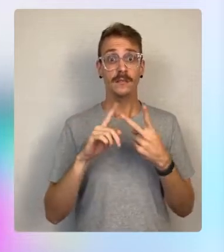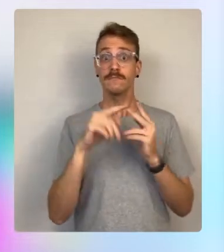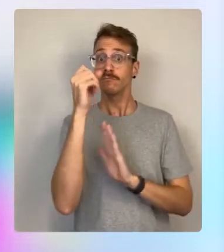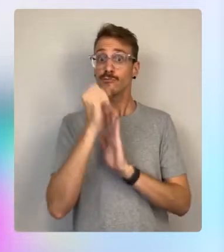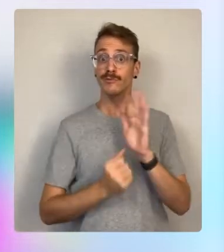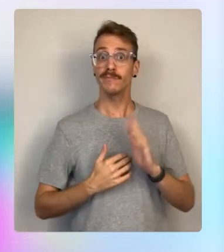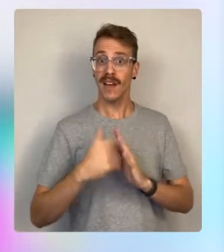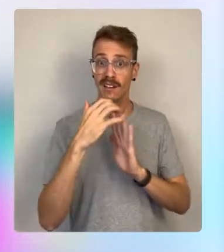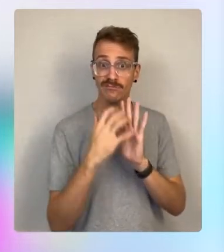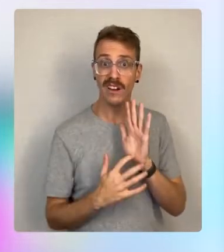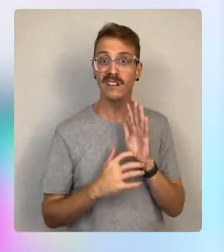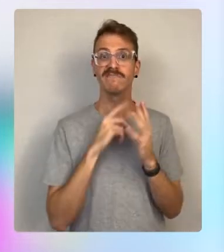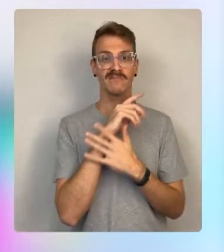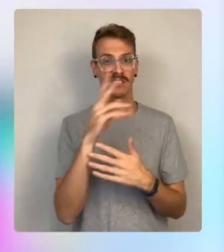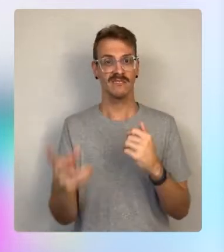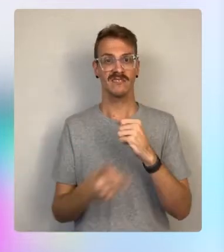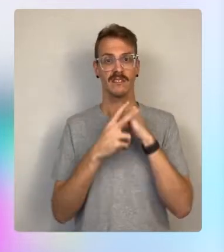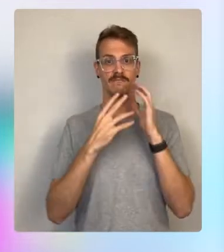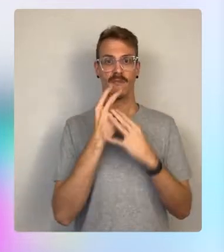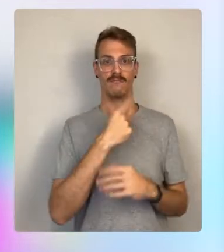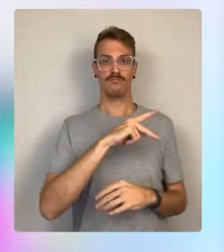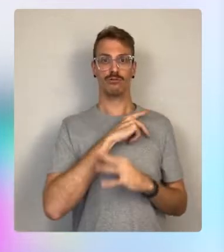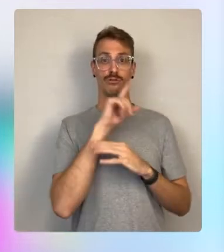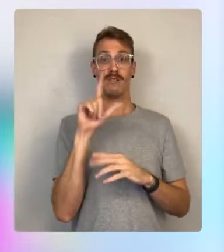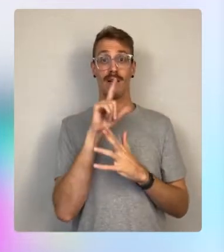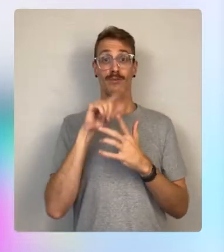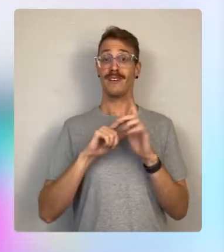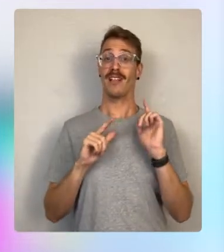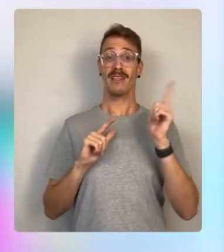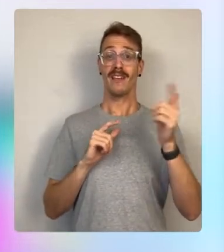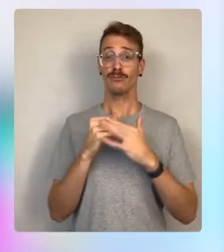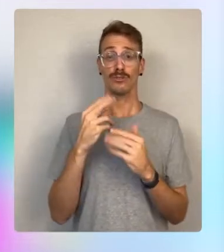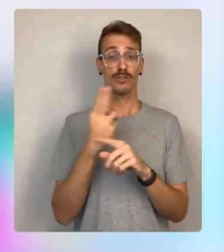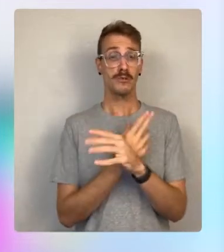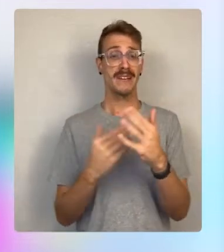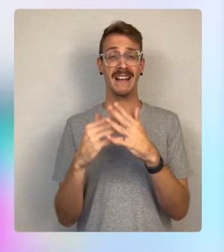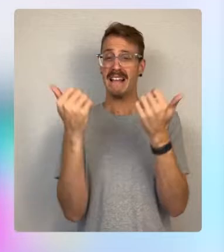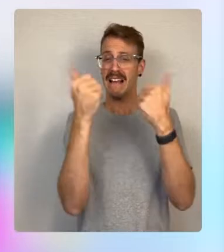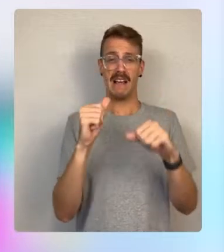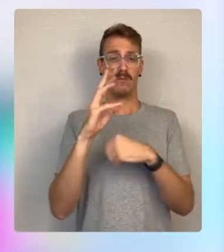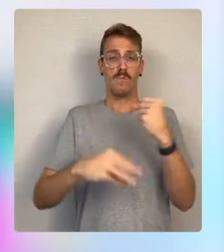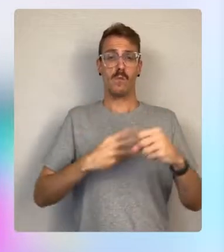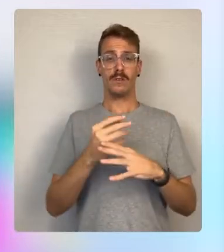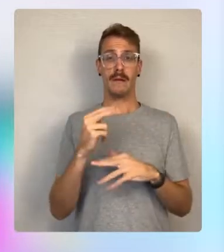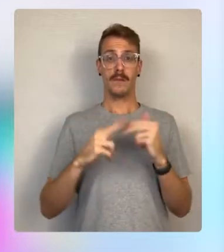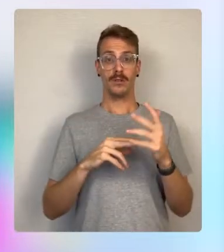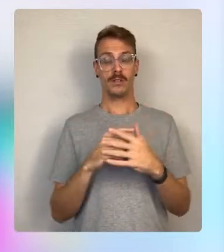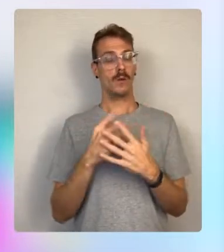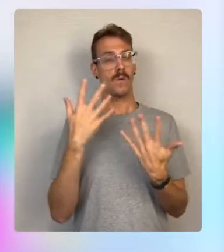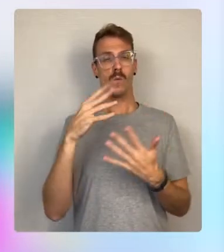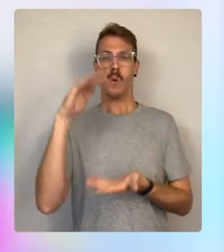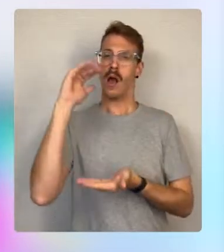can be saved into your personal library, and you can easily reuse it in any other world you're building. It's a massive time saver.